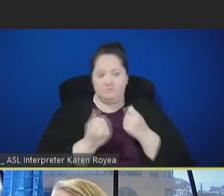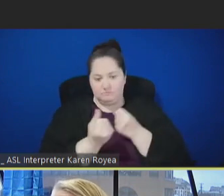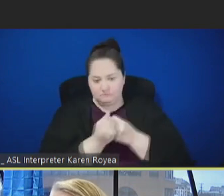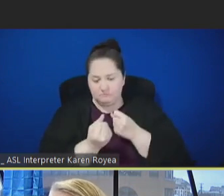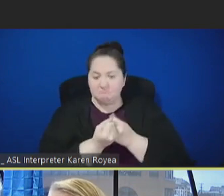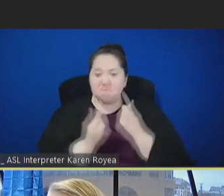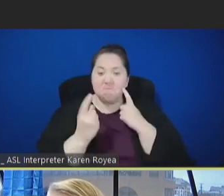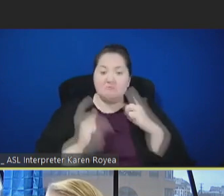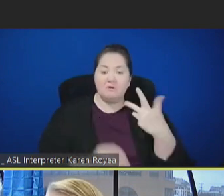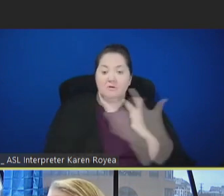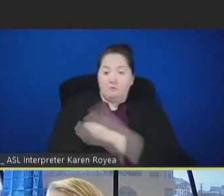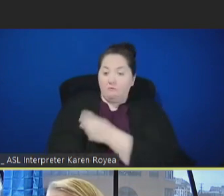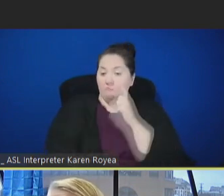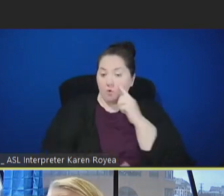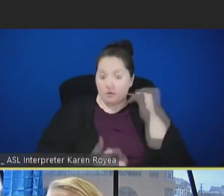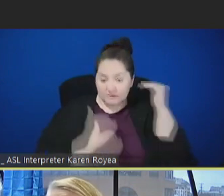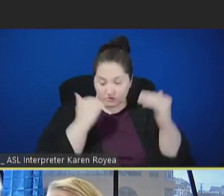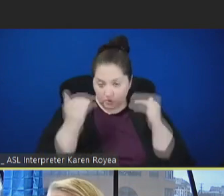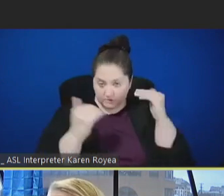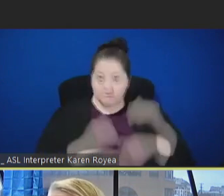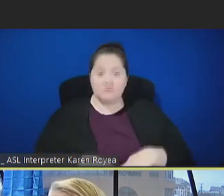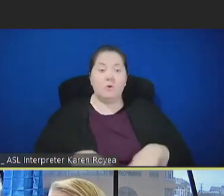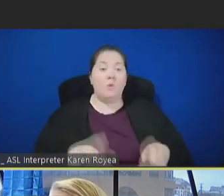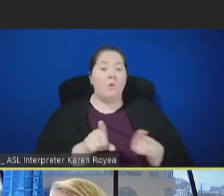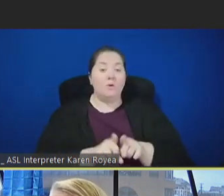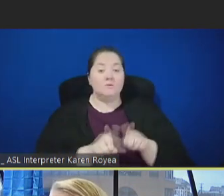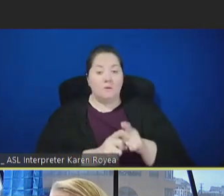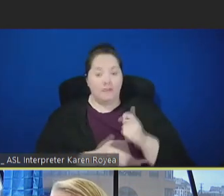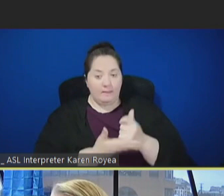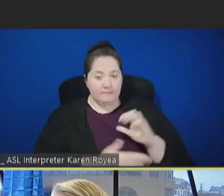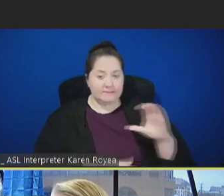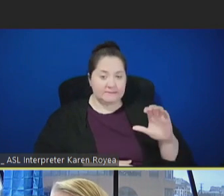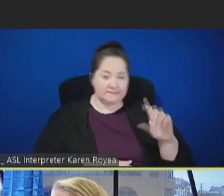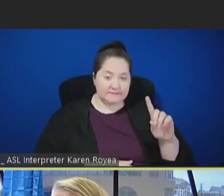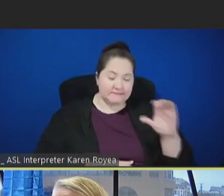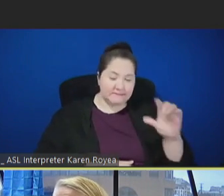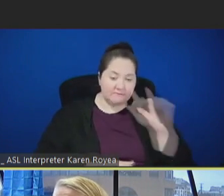We're also assisting CDC with a pilot program in 10 awardee jurisdictions